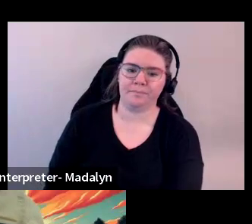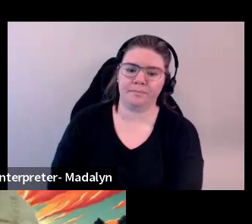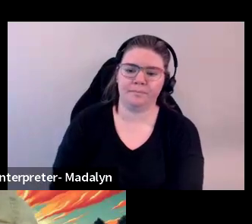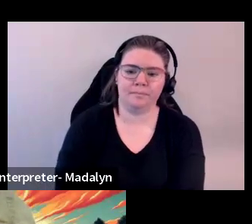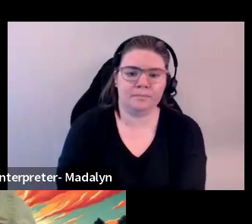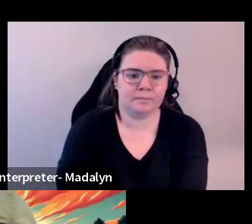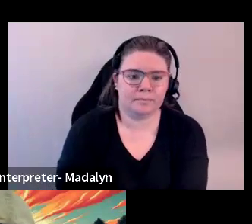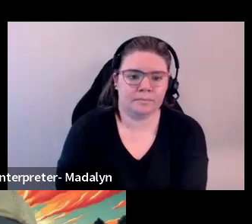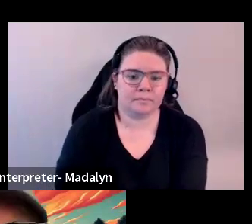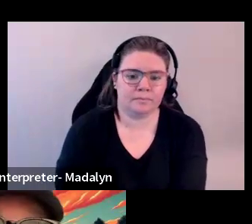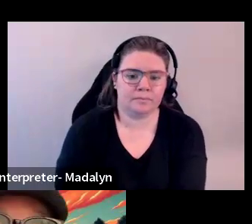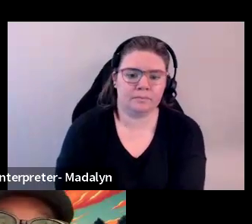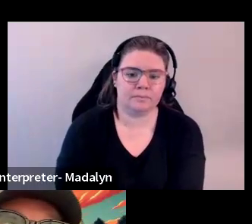Tom Olin: I I do see.